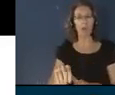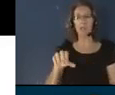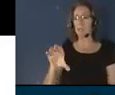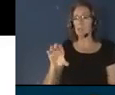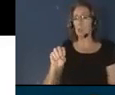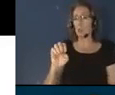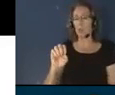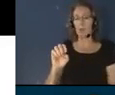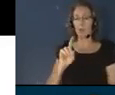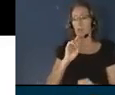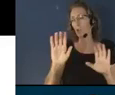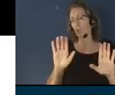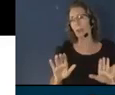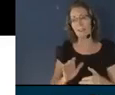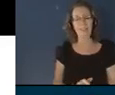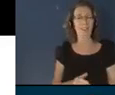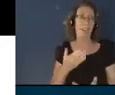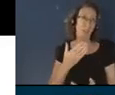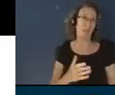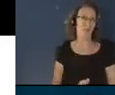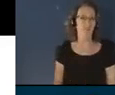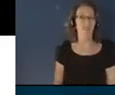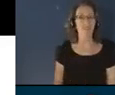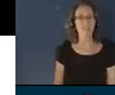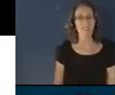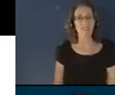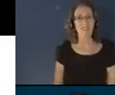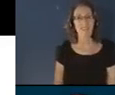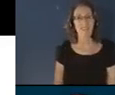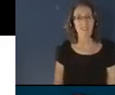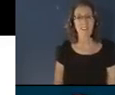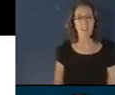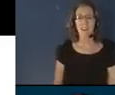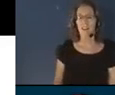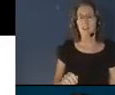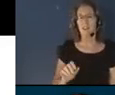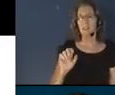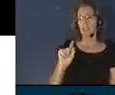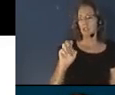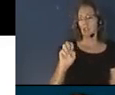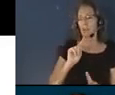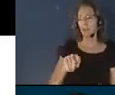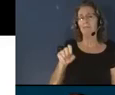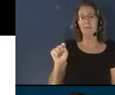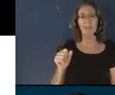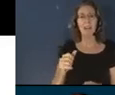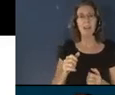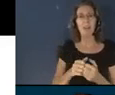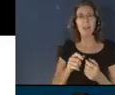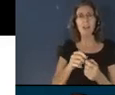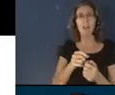very great so thank you. They're very good like I said um they've they're transferring everything